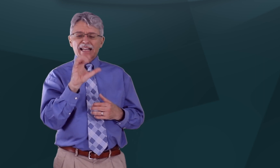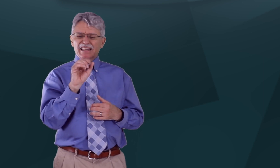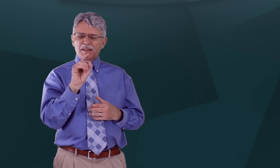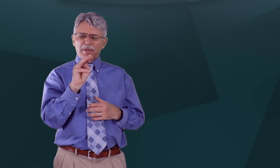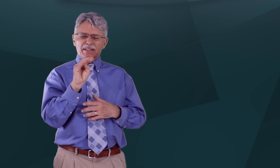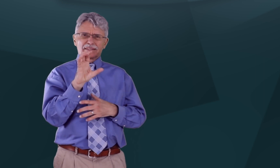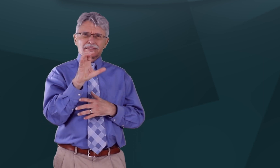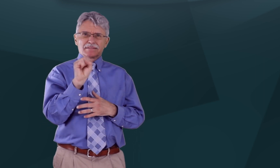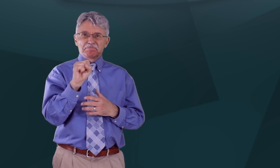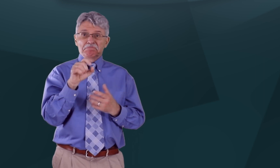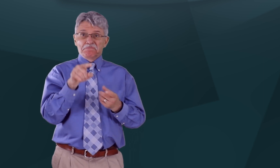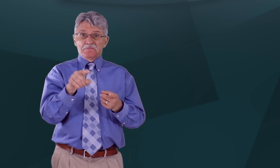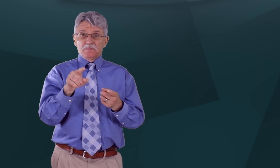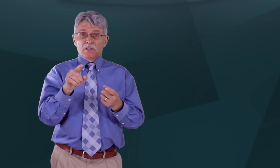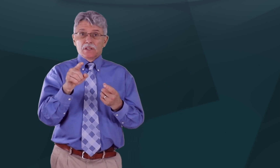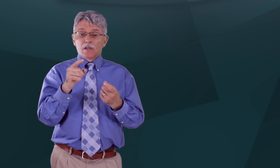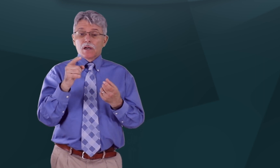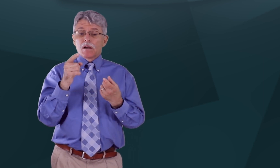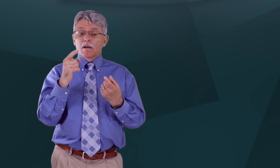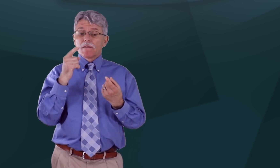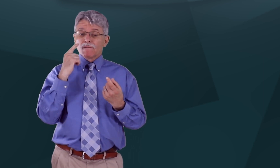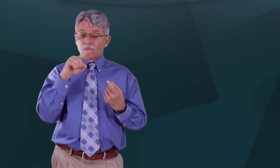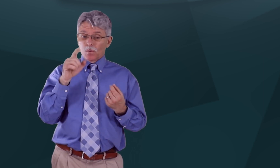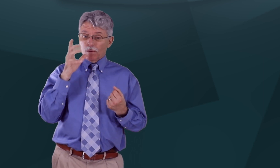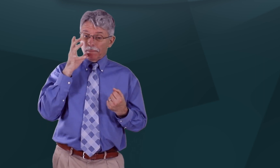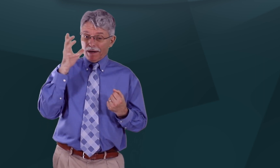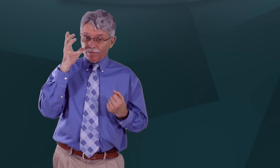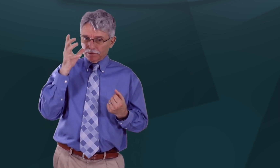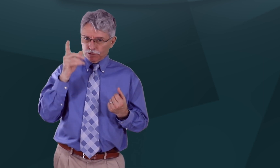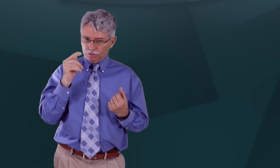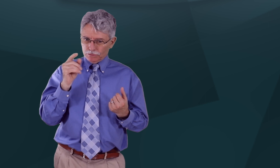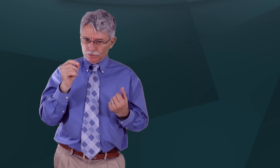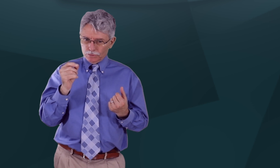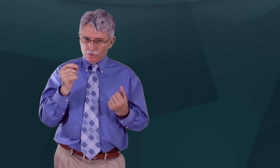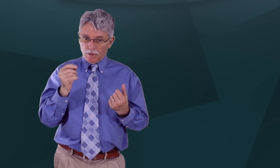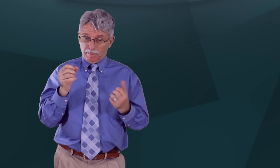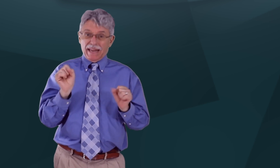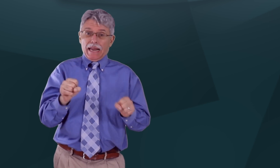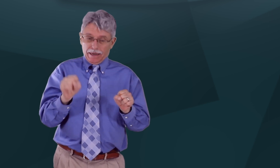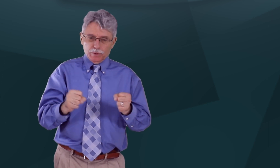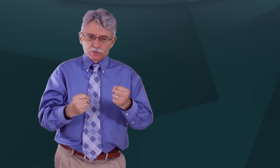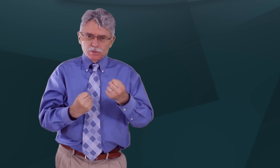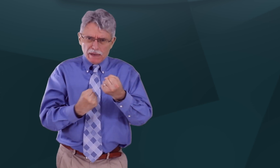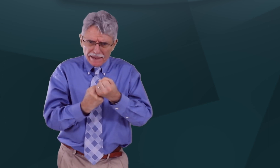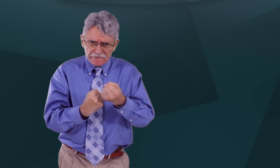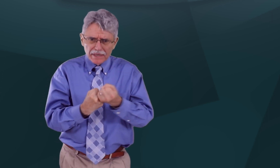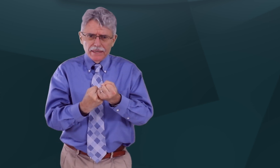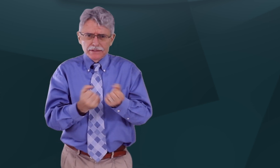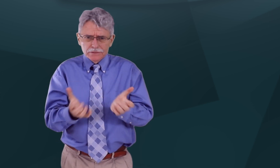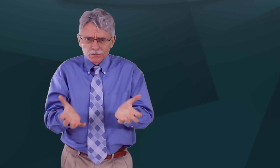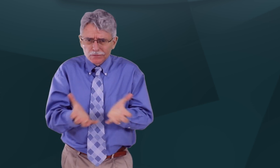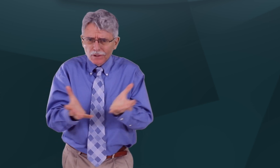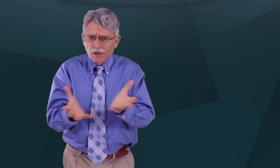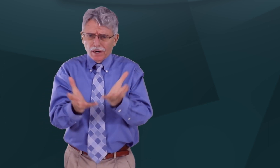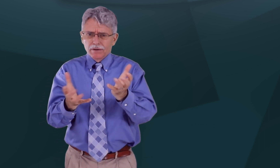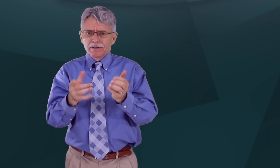So academic potential -- what does that mean? For parents, that means you have to advocate, to encourage.